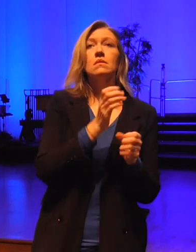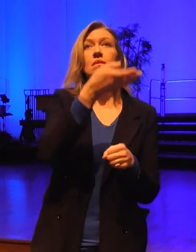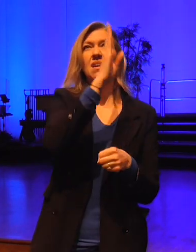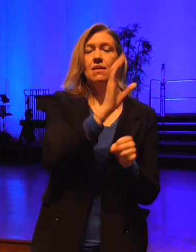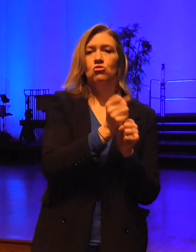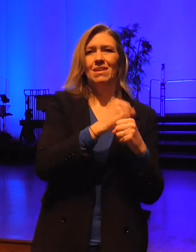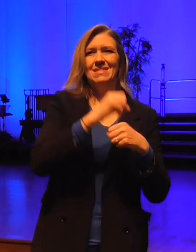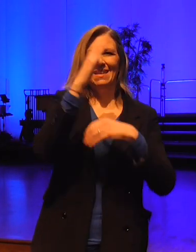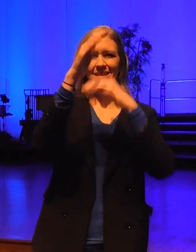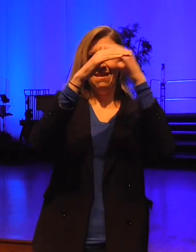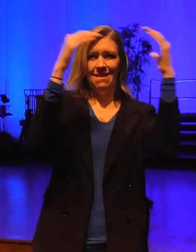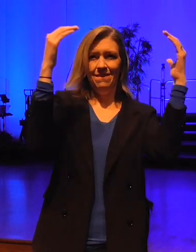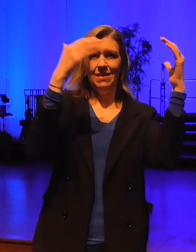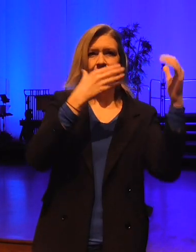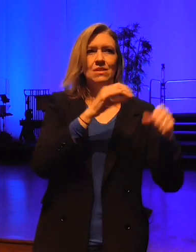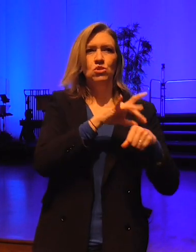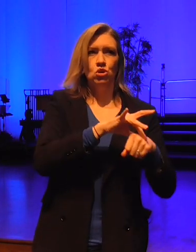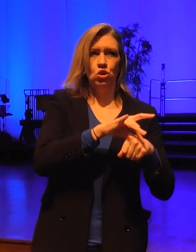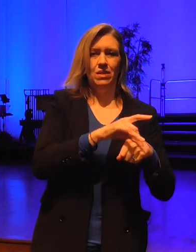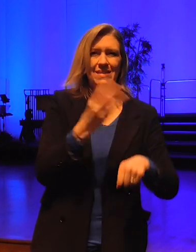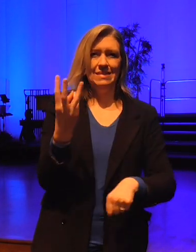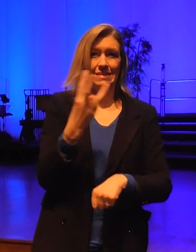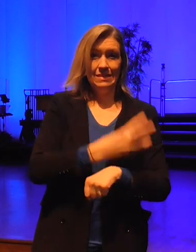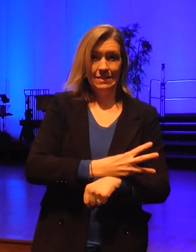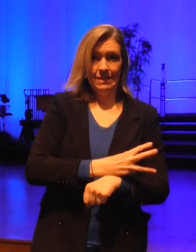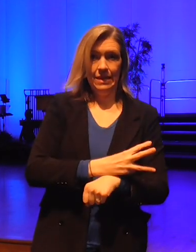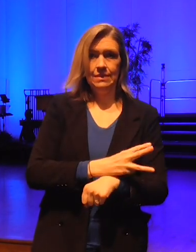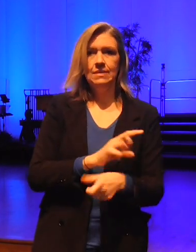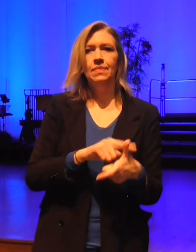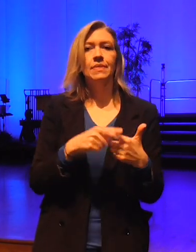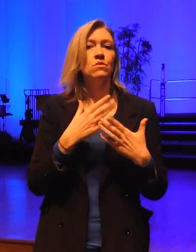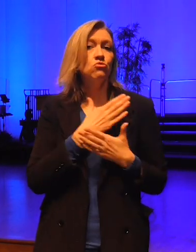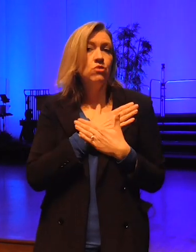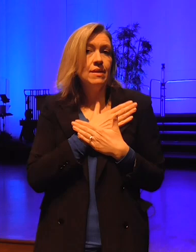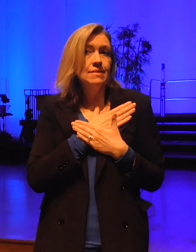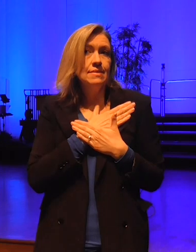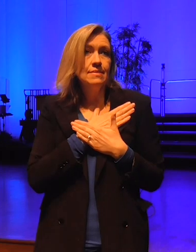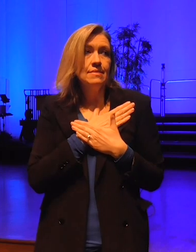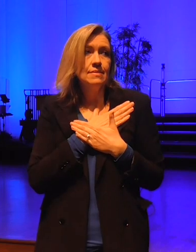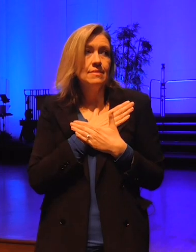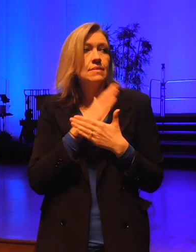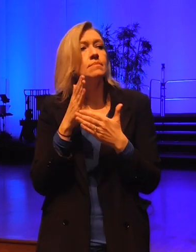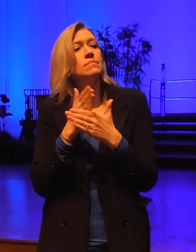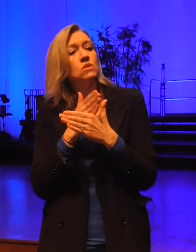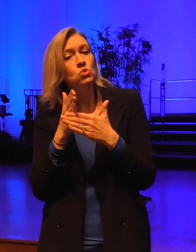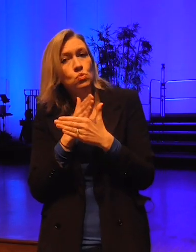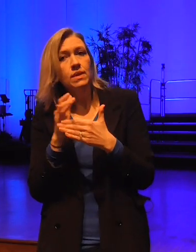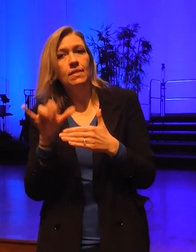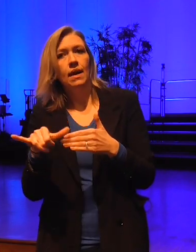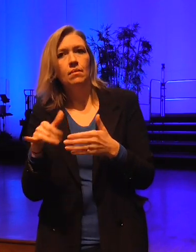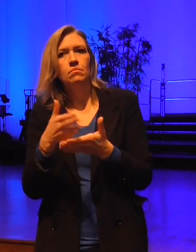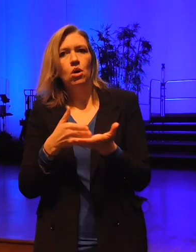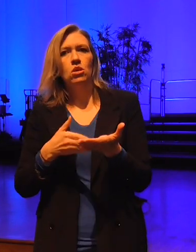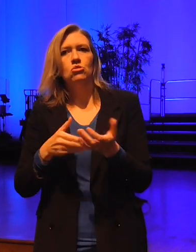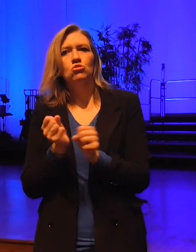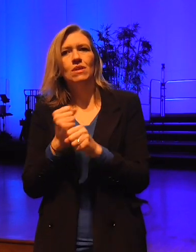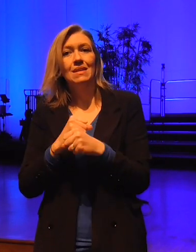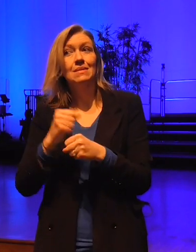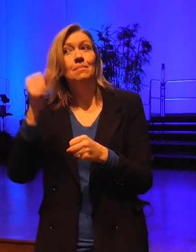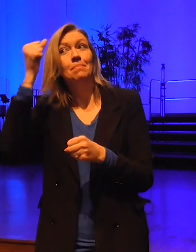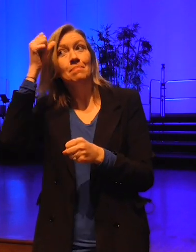six days and then rests and in between there he creates man and women it says women as well um and